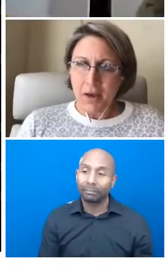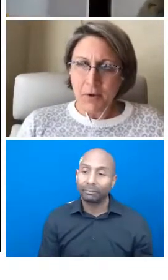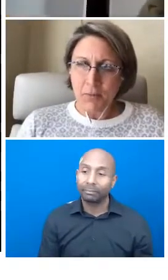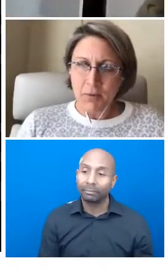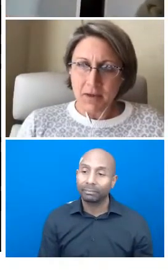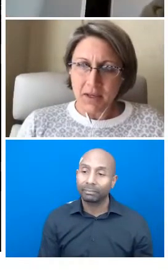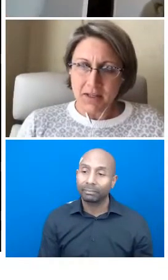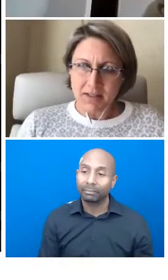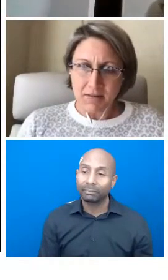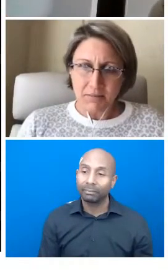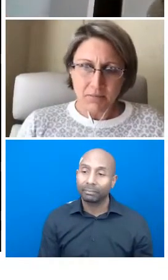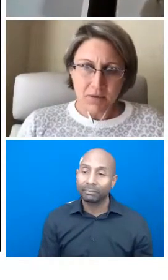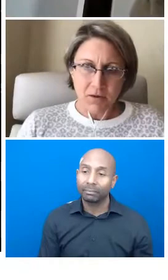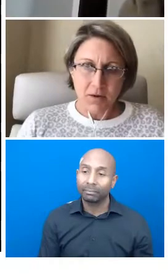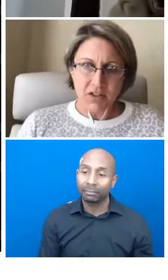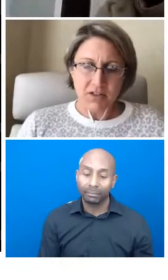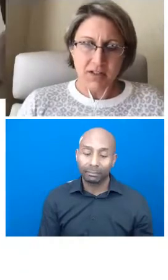I'm hoping we can get some questions in.